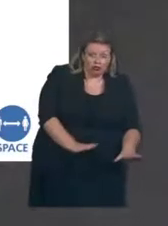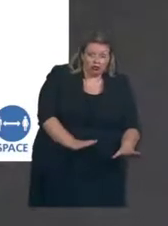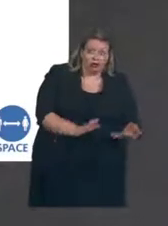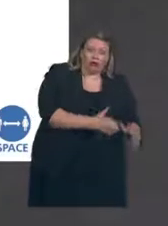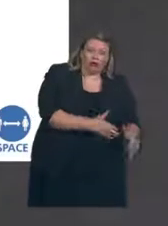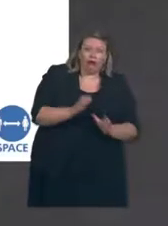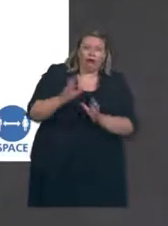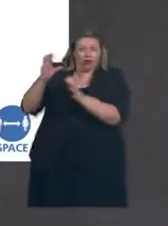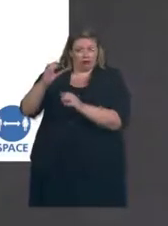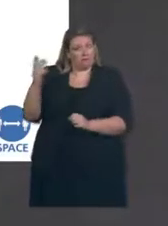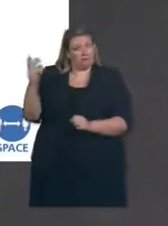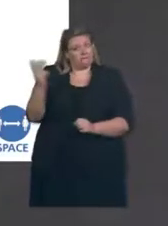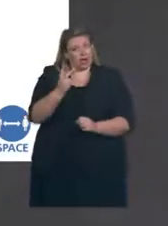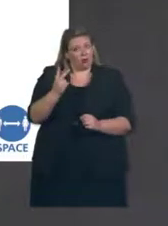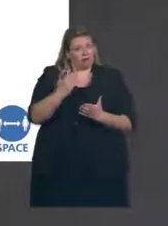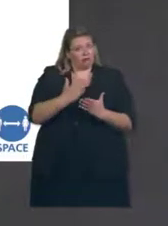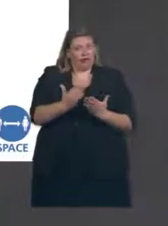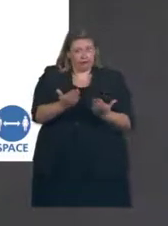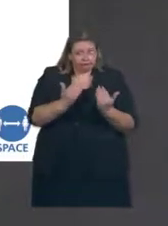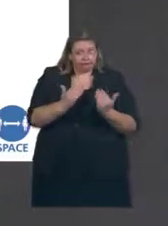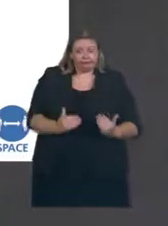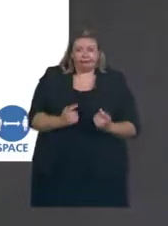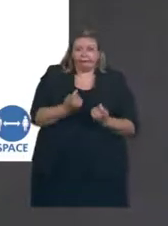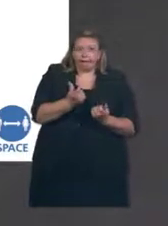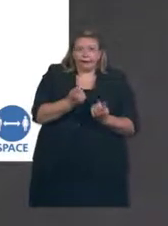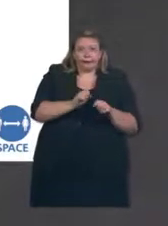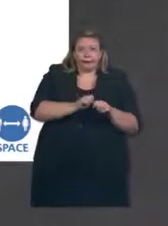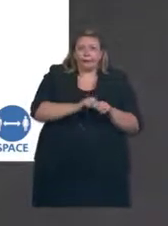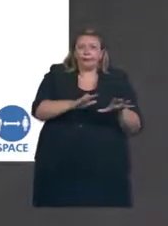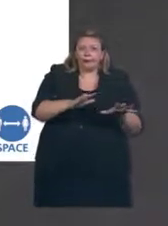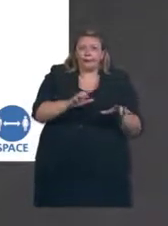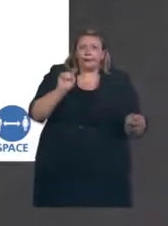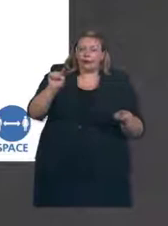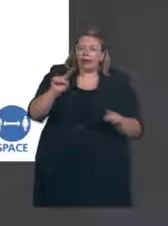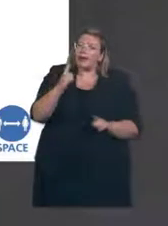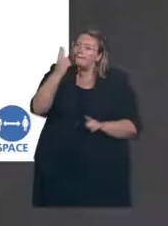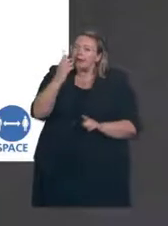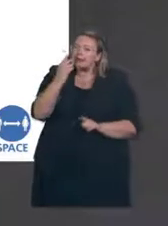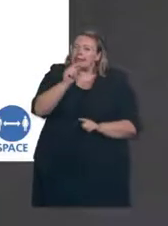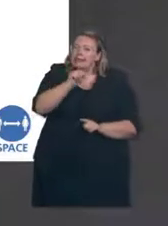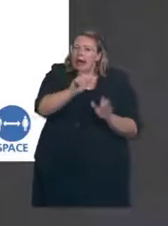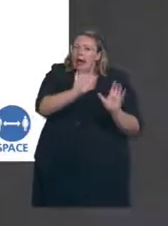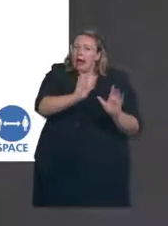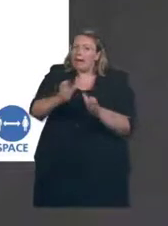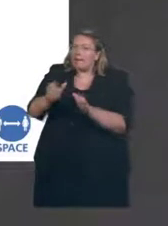but uh in some age groups the rates are now going up really quite sharply